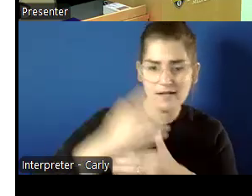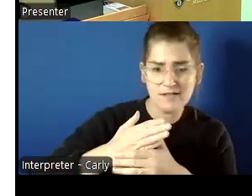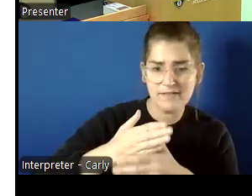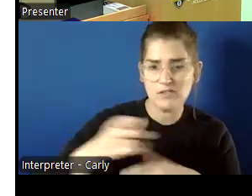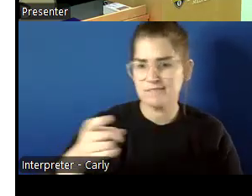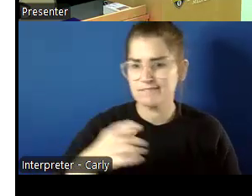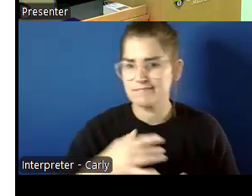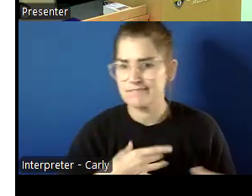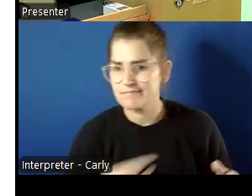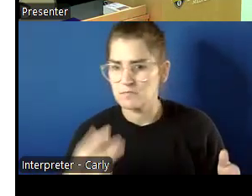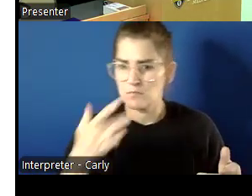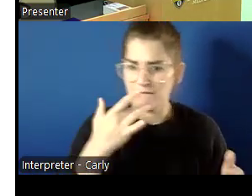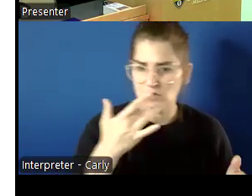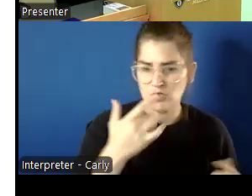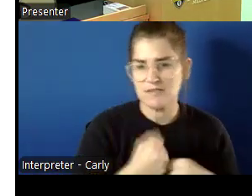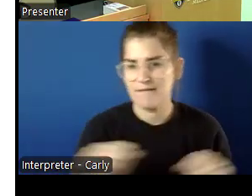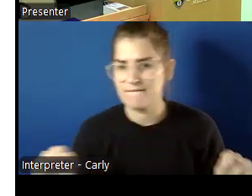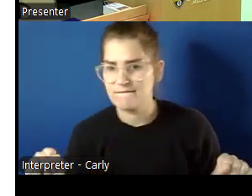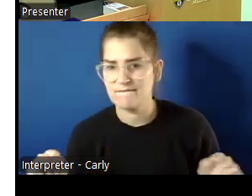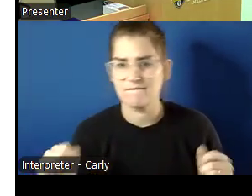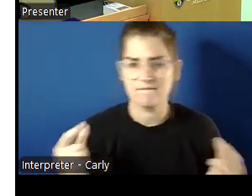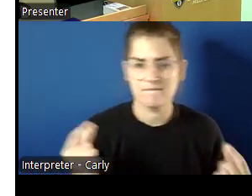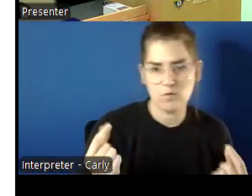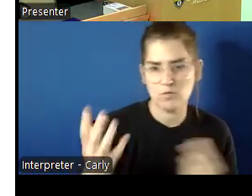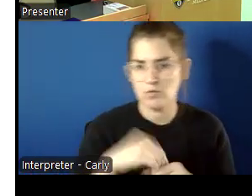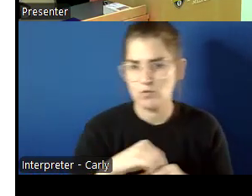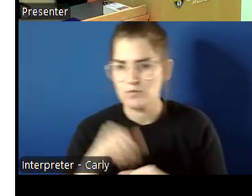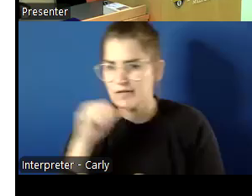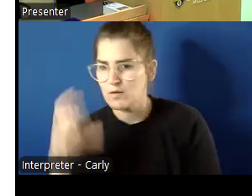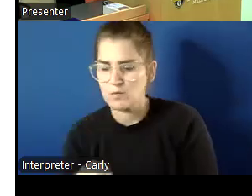what's safe, what kinds of things should be included or excluded. So, well,